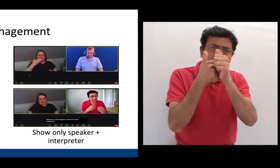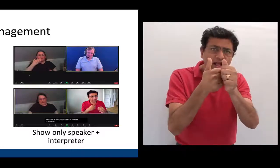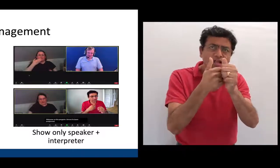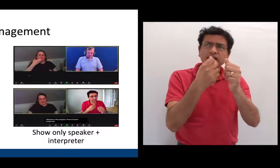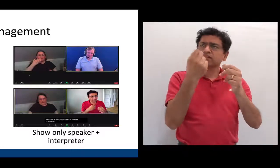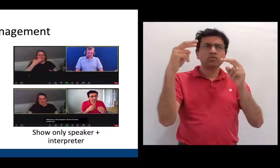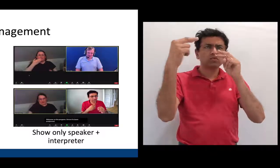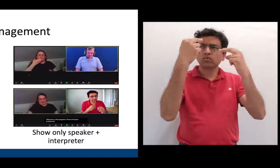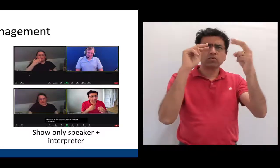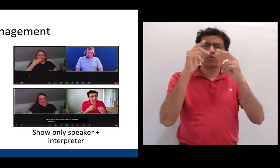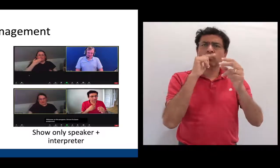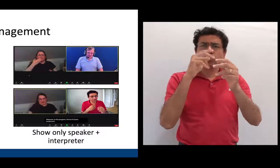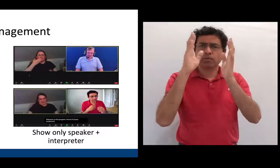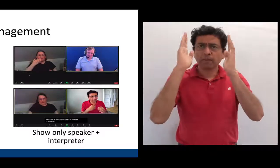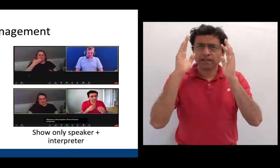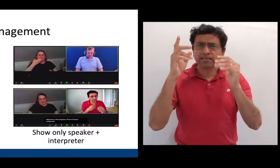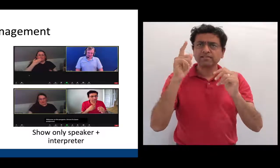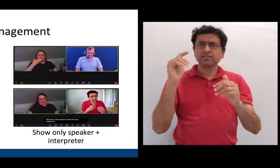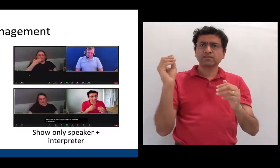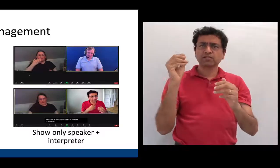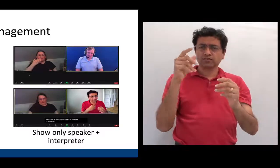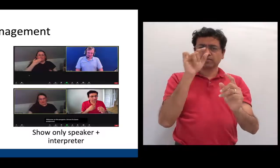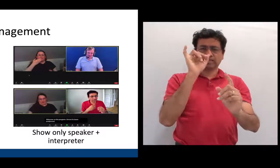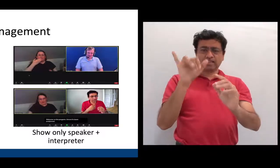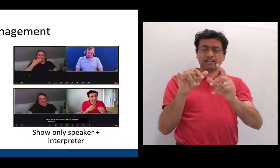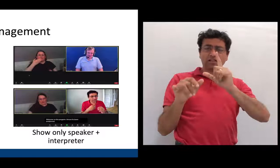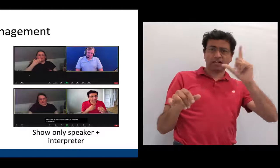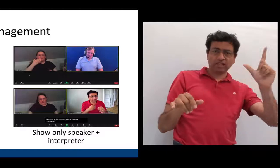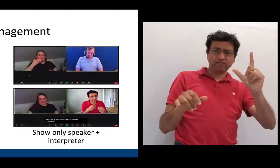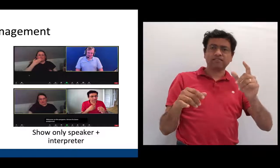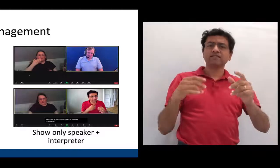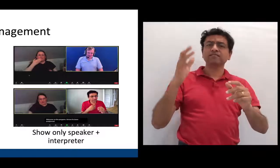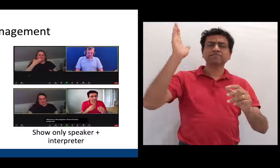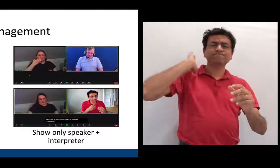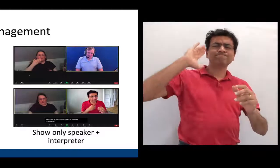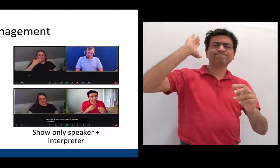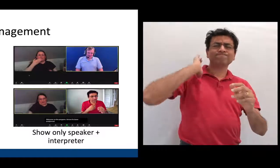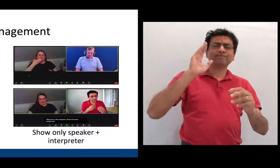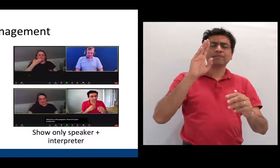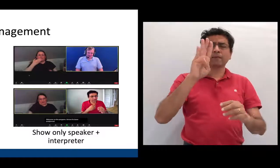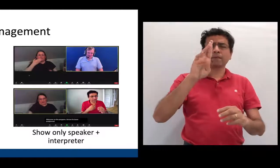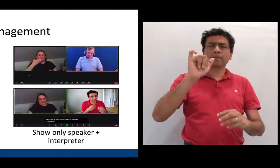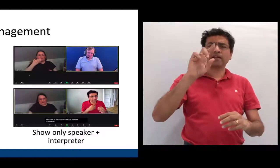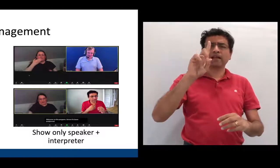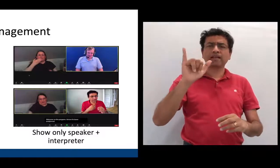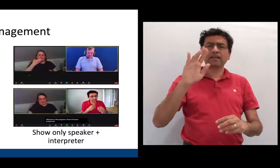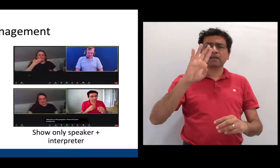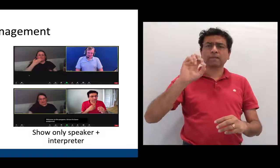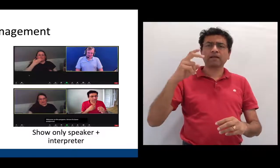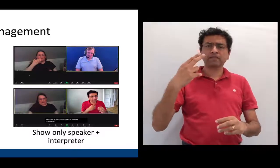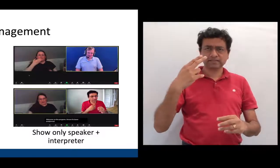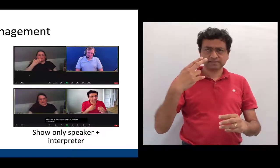That makes it hard to follow and decide who to pay attention to. On the left, there's an old show called the Brady Bunch.